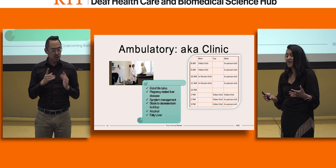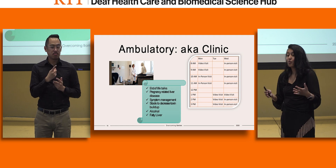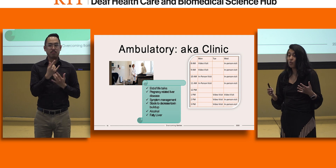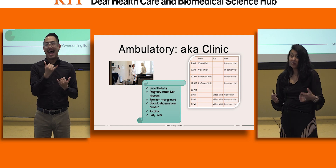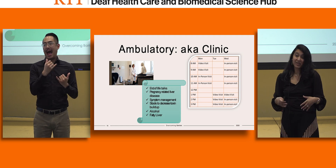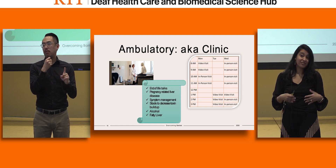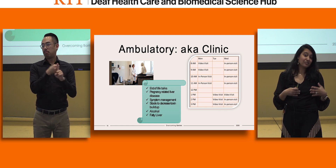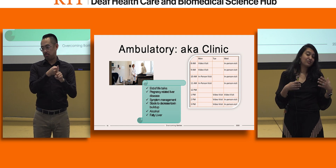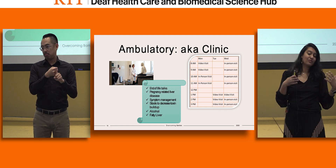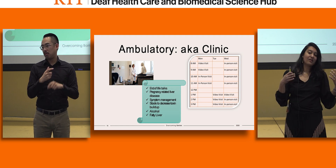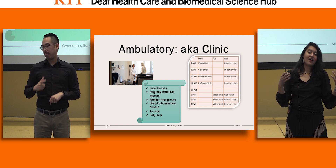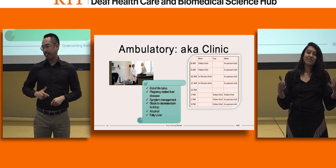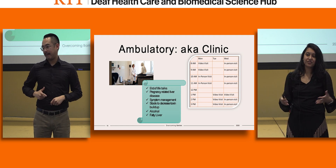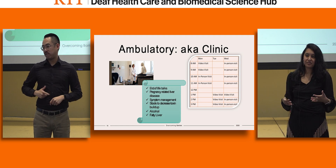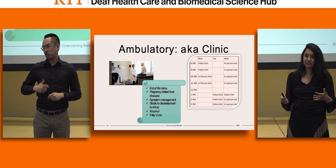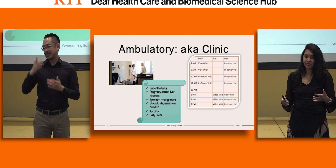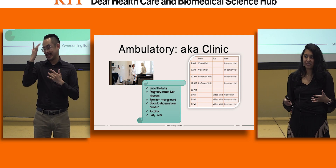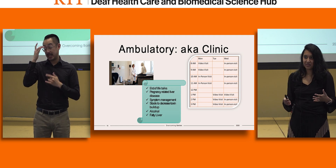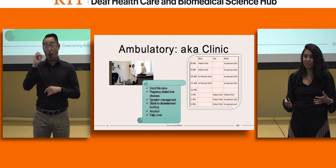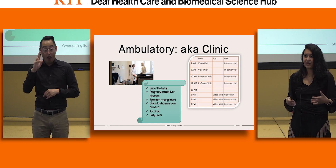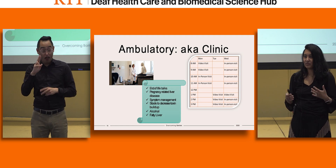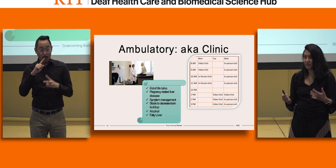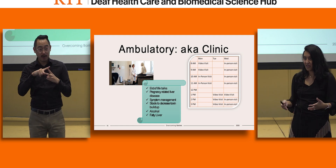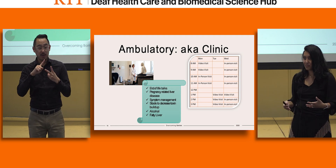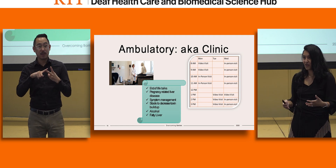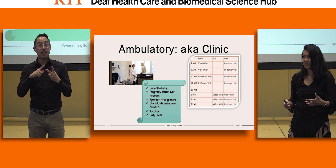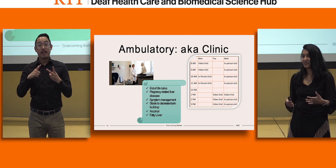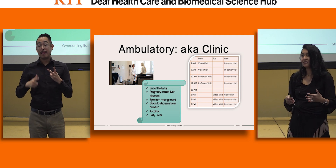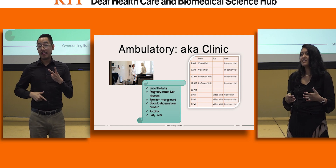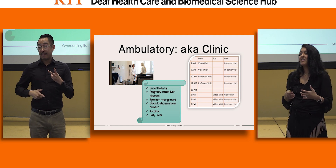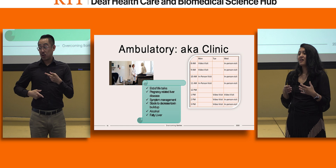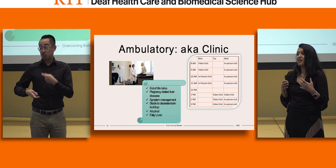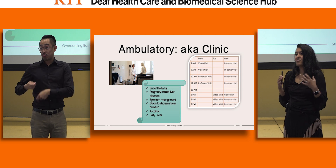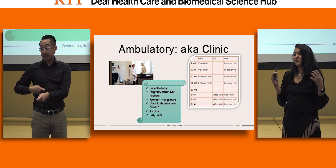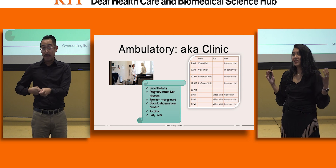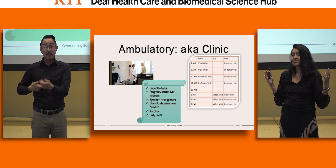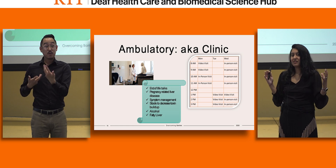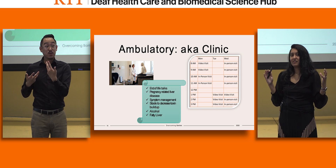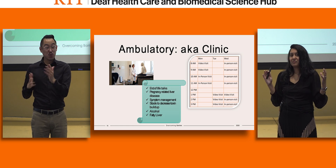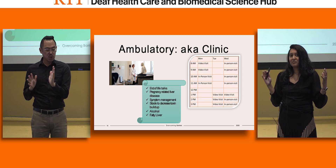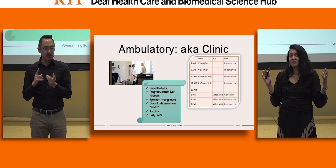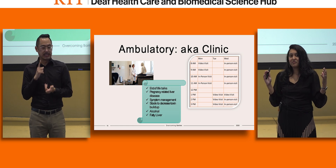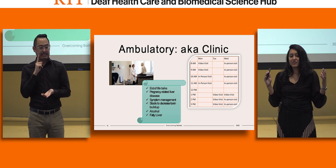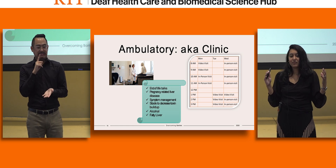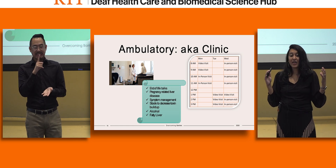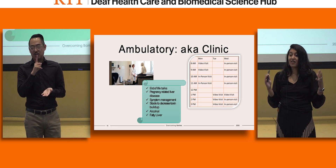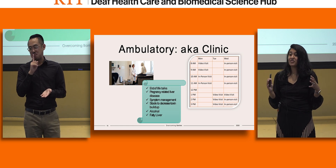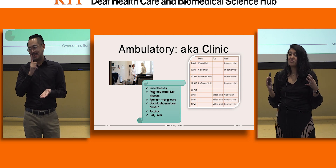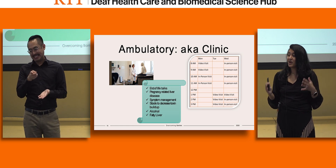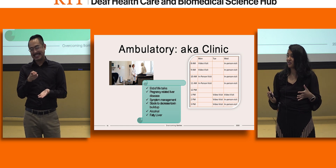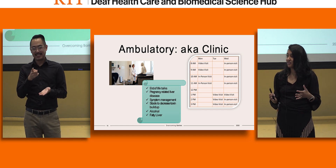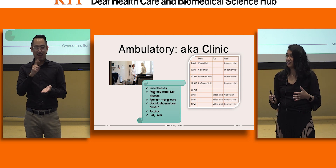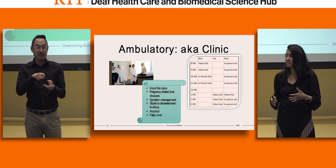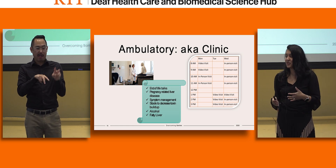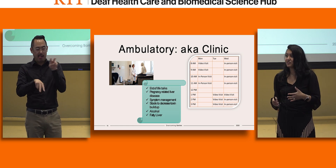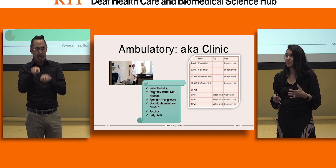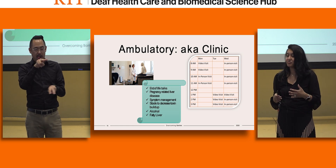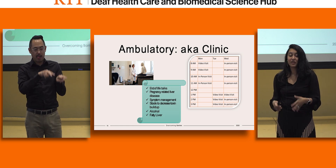or patients after a liver transplant who get pregnant, it's a-- we have to monitor these patients